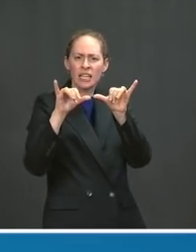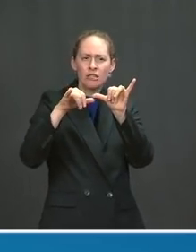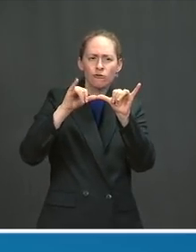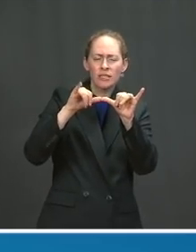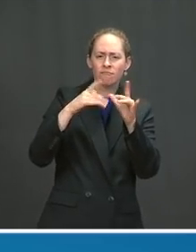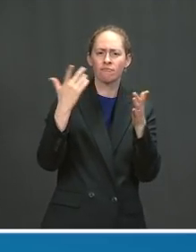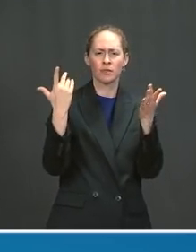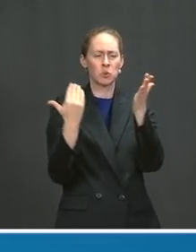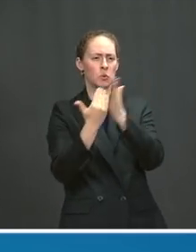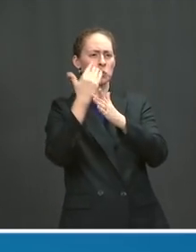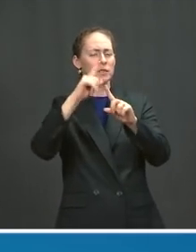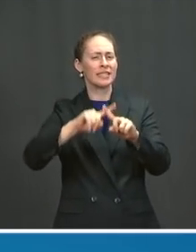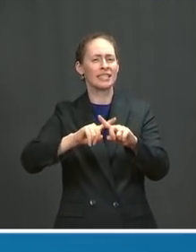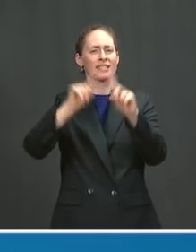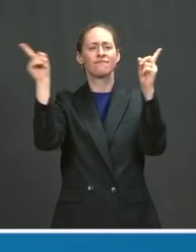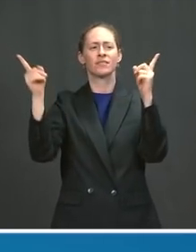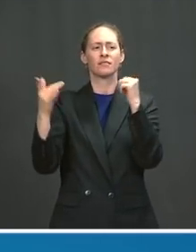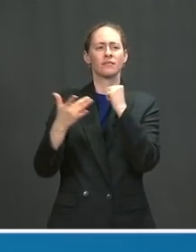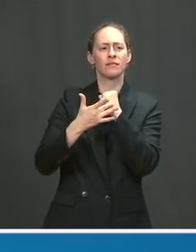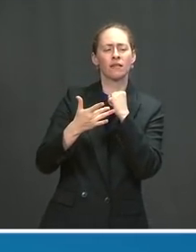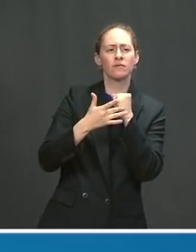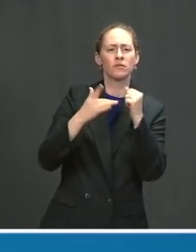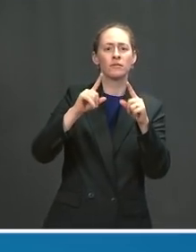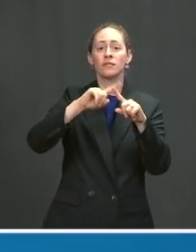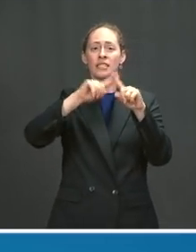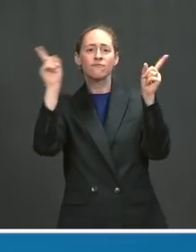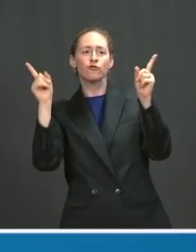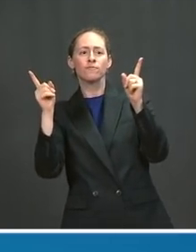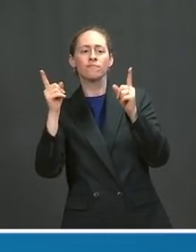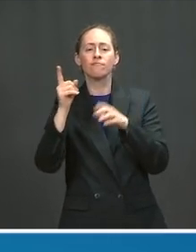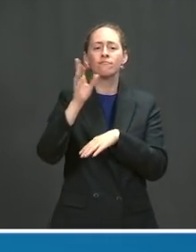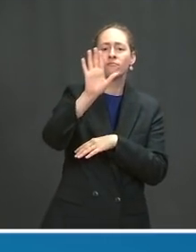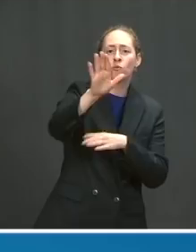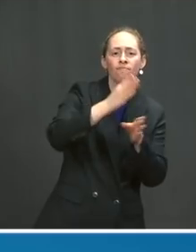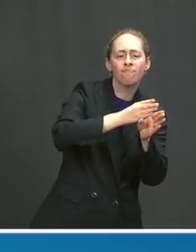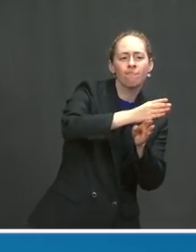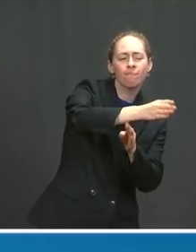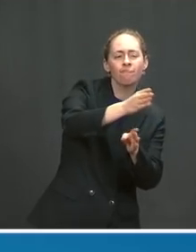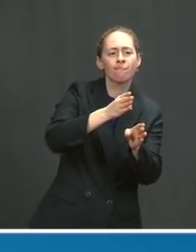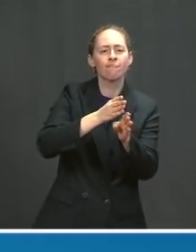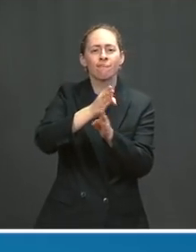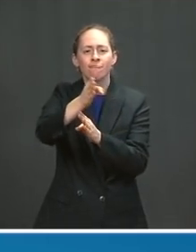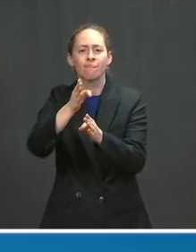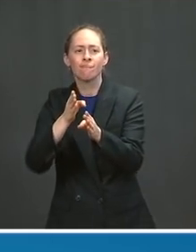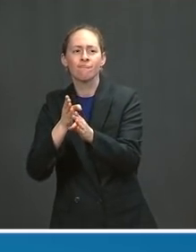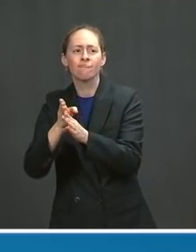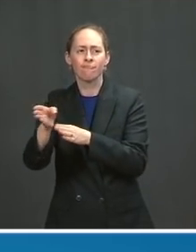You are electrical engineers who will soon help convert solar